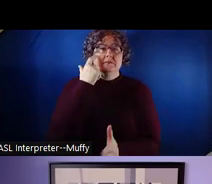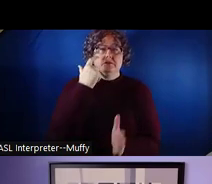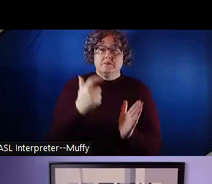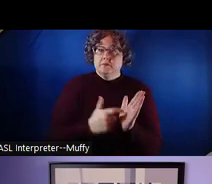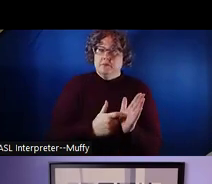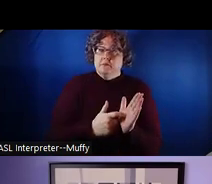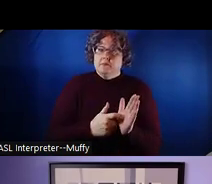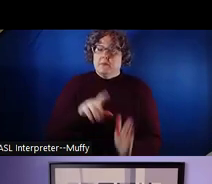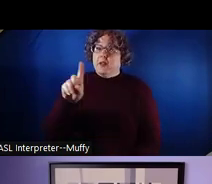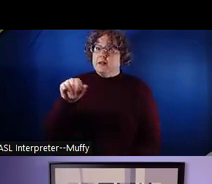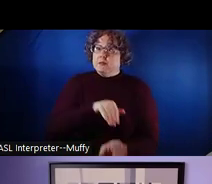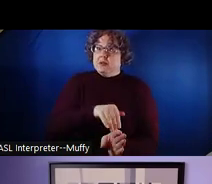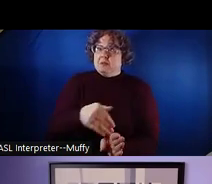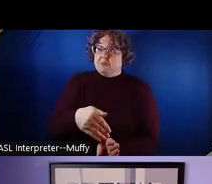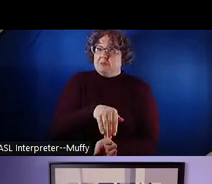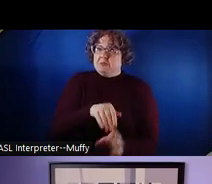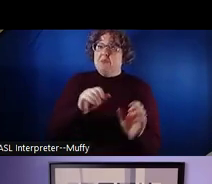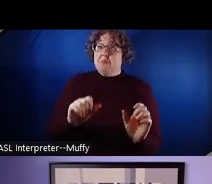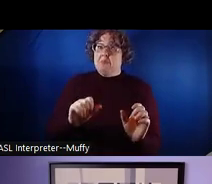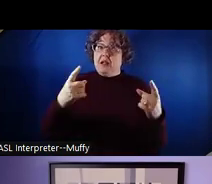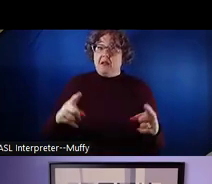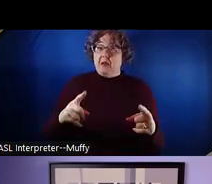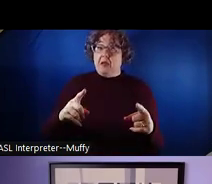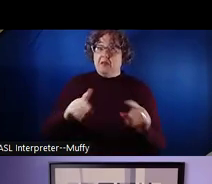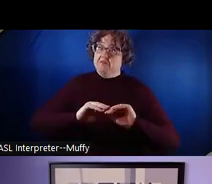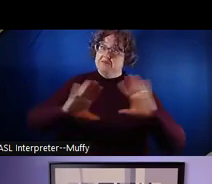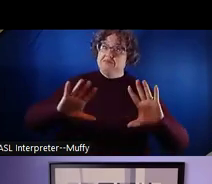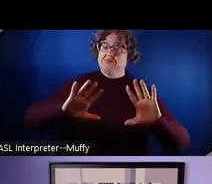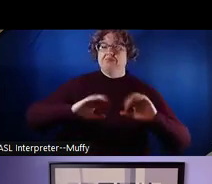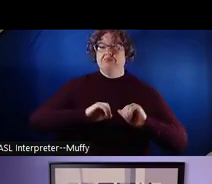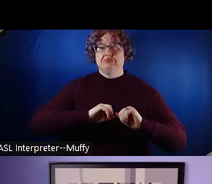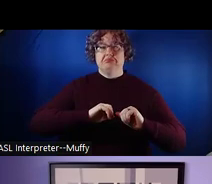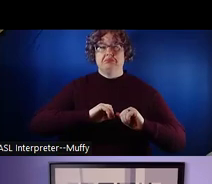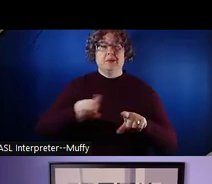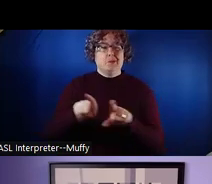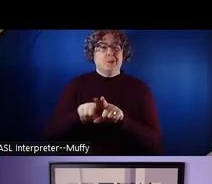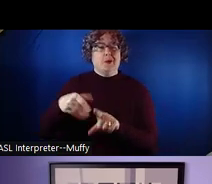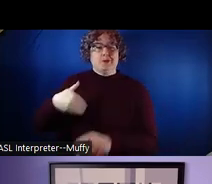or that is occur at the conscious level, but that we also carry implicit bias